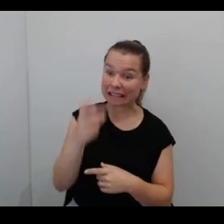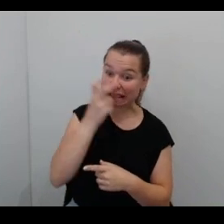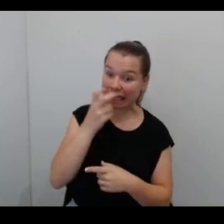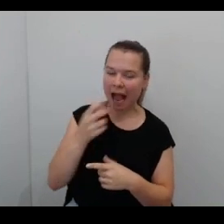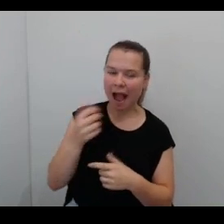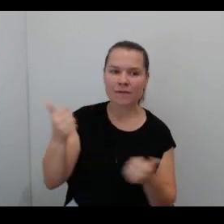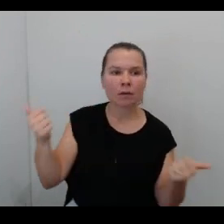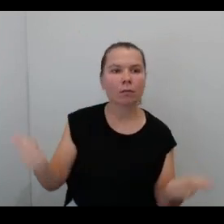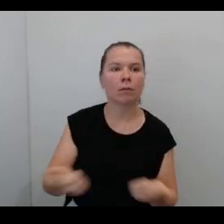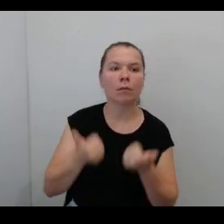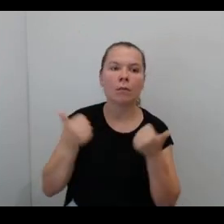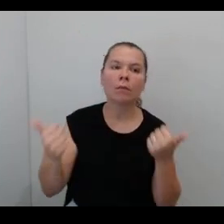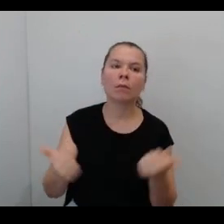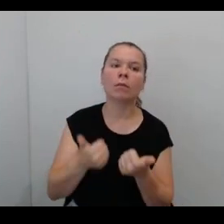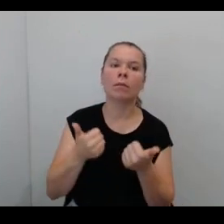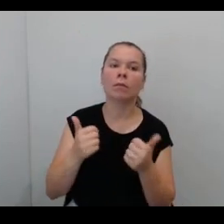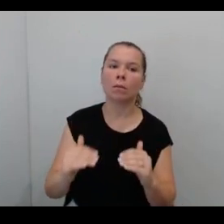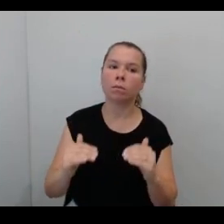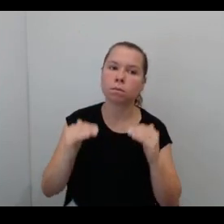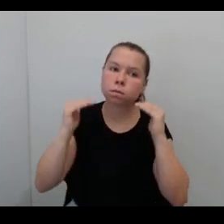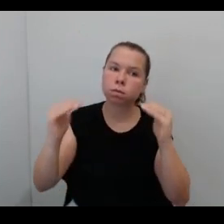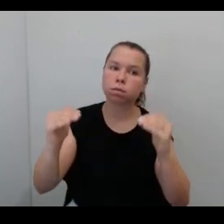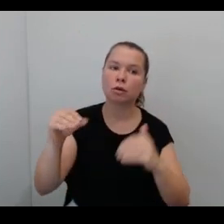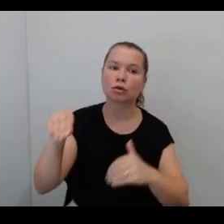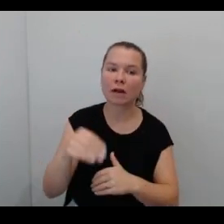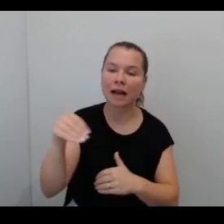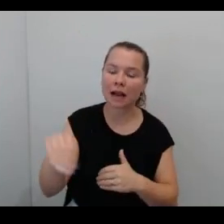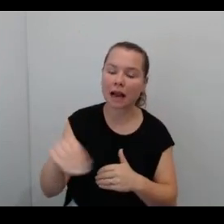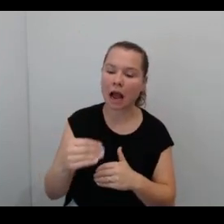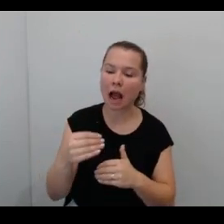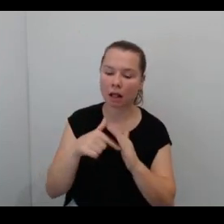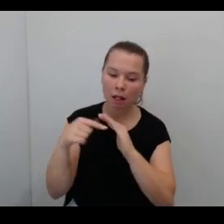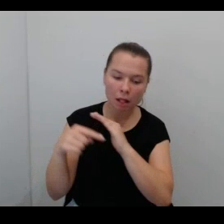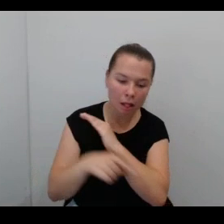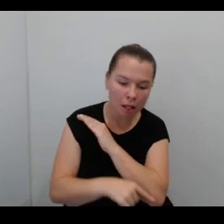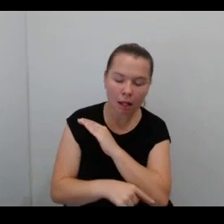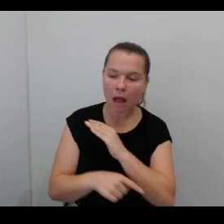they're on a pension. Not really any real ability to pay that back.